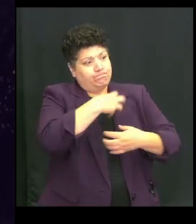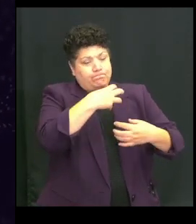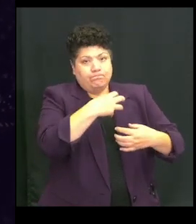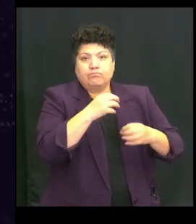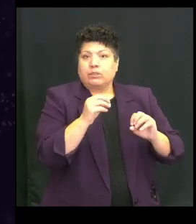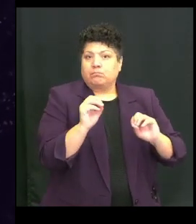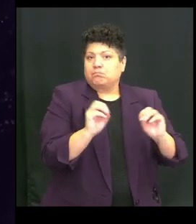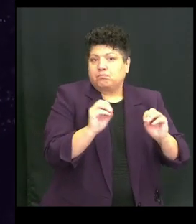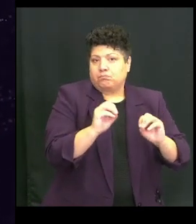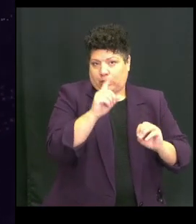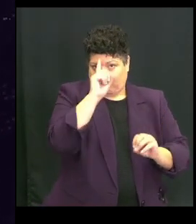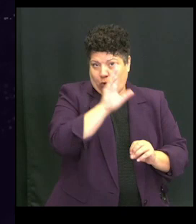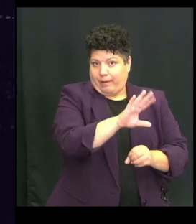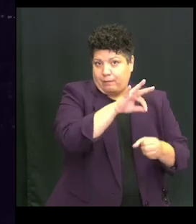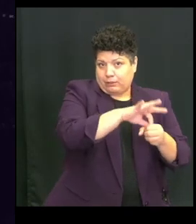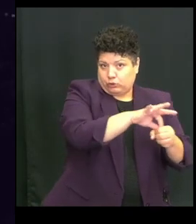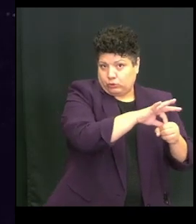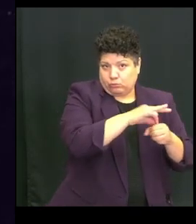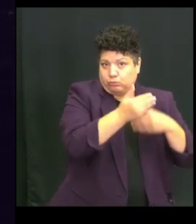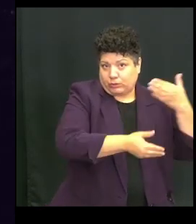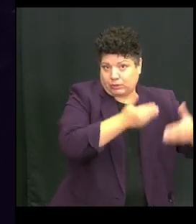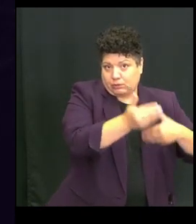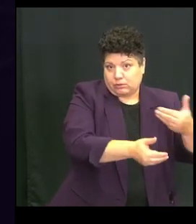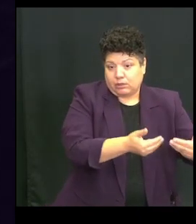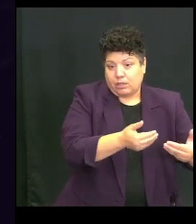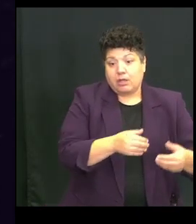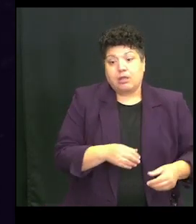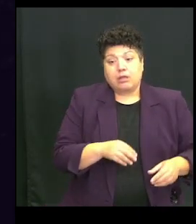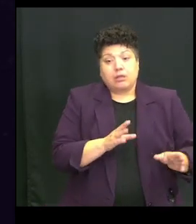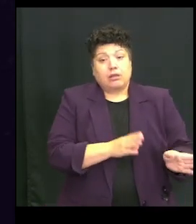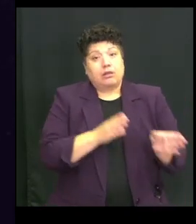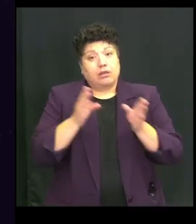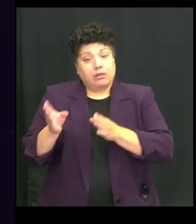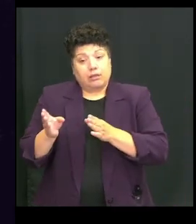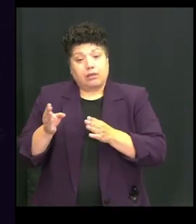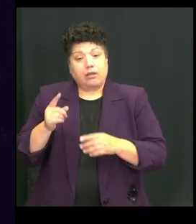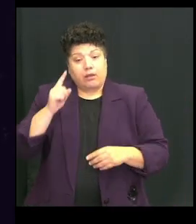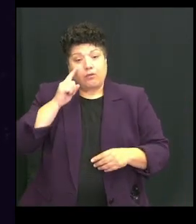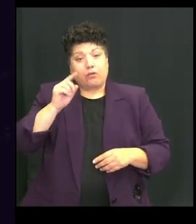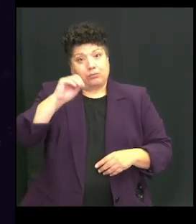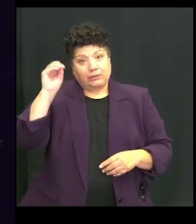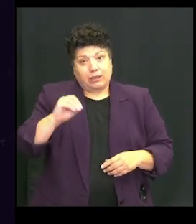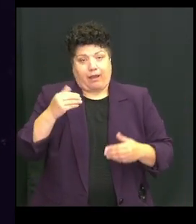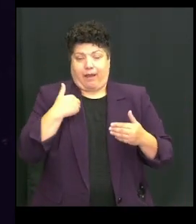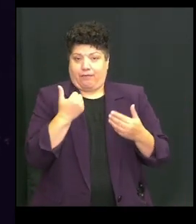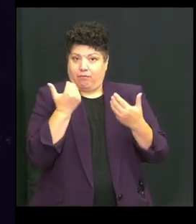This next graph shows the same for the percentage of people who have a lot of trust in elections.